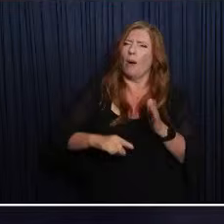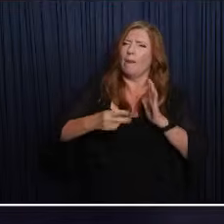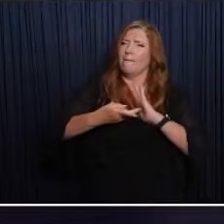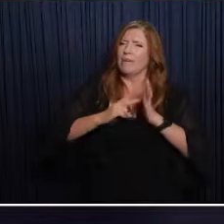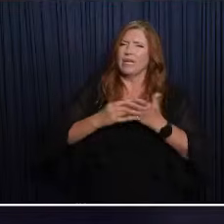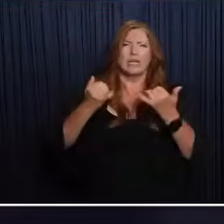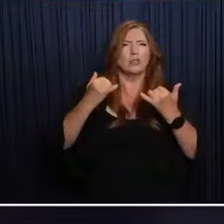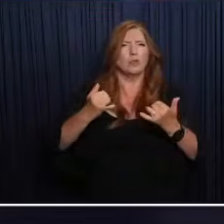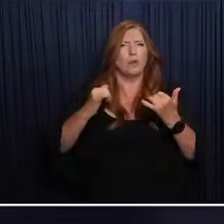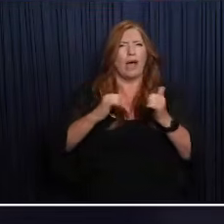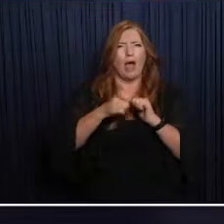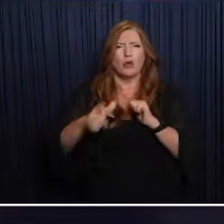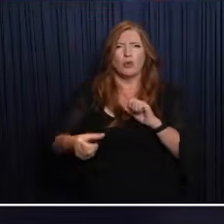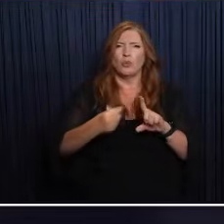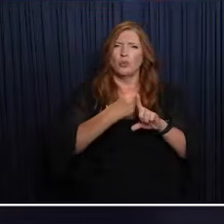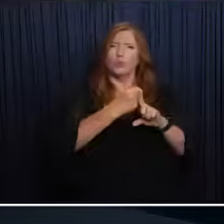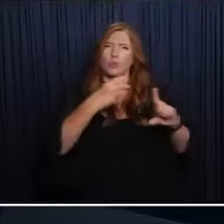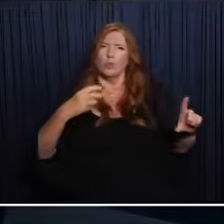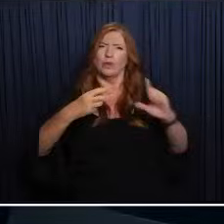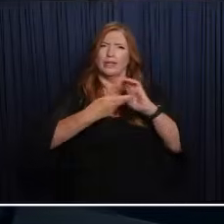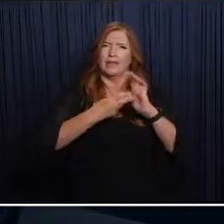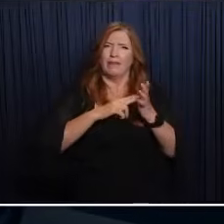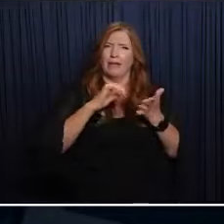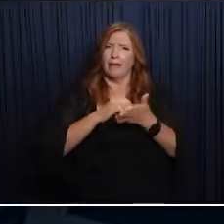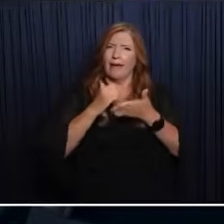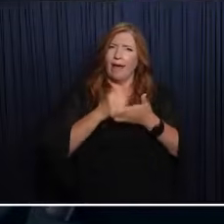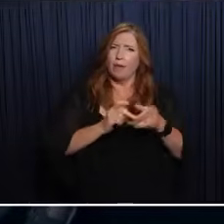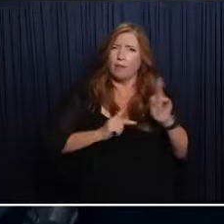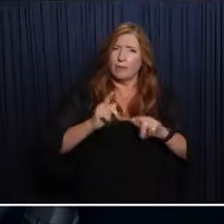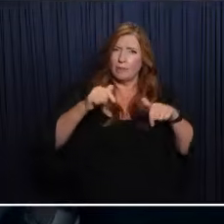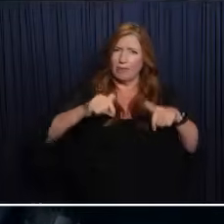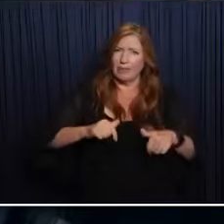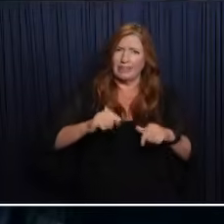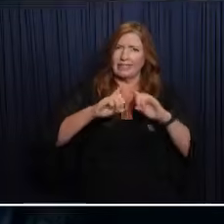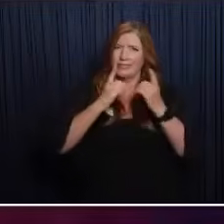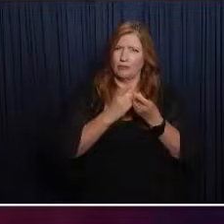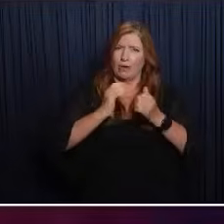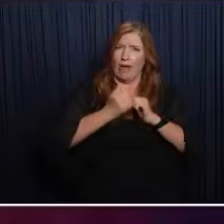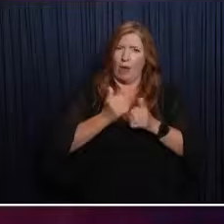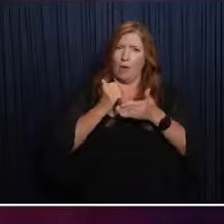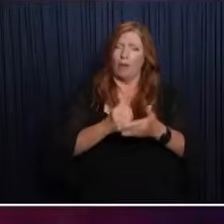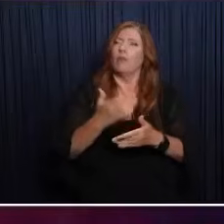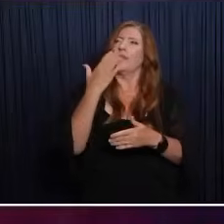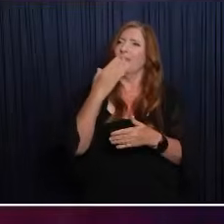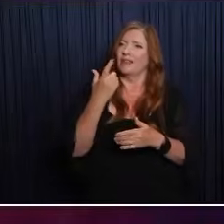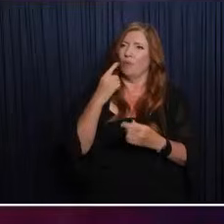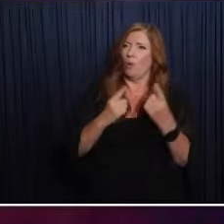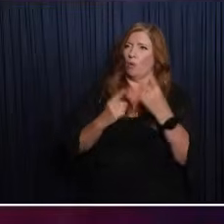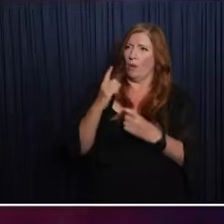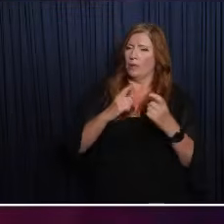THE RONALD REAGAN CONSERVATIVE. WHAT DOES THAT MEAN THESE DAYS? HOW WOULD YOU DEFINE THAT AND